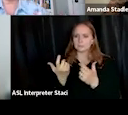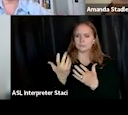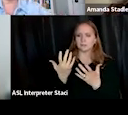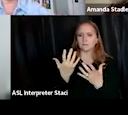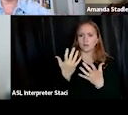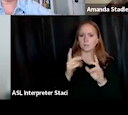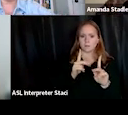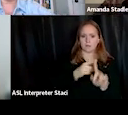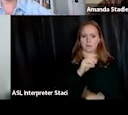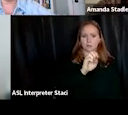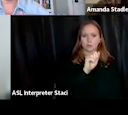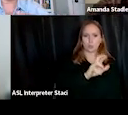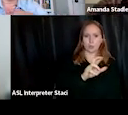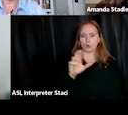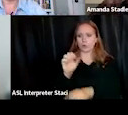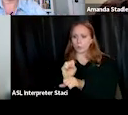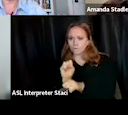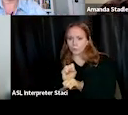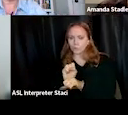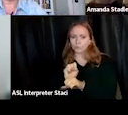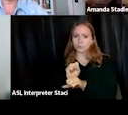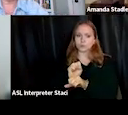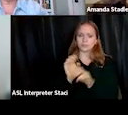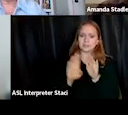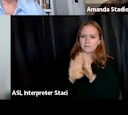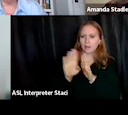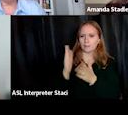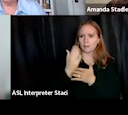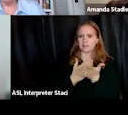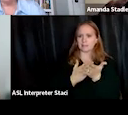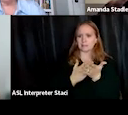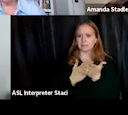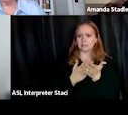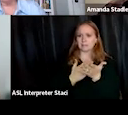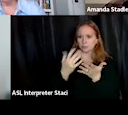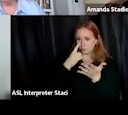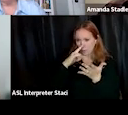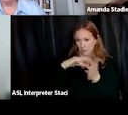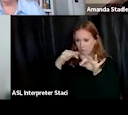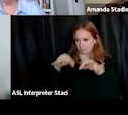or the workforce on, you know, development piece to it. Do you wanna talk about your screening tool?